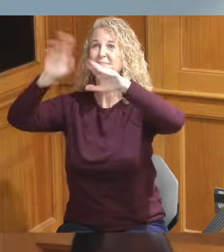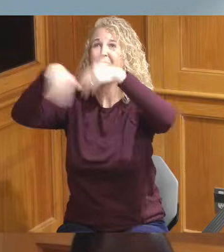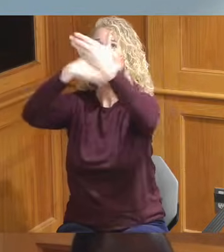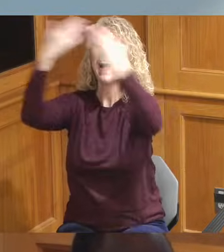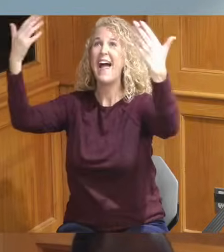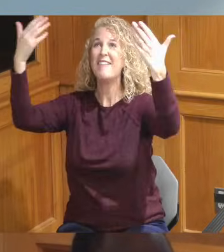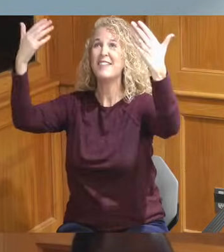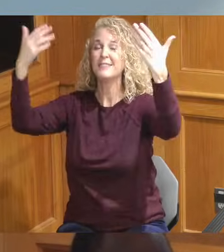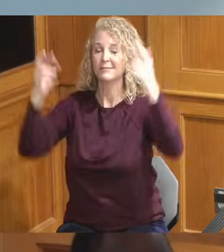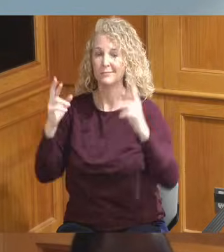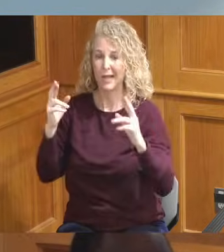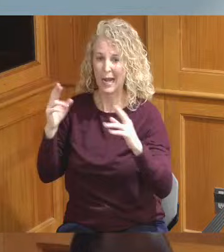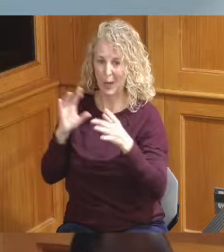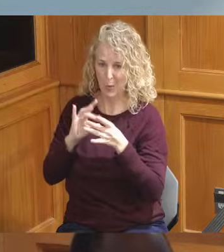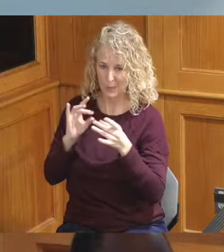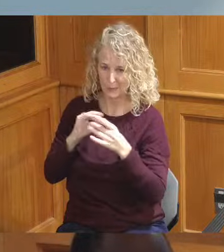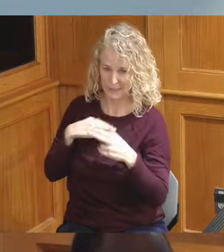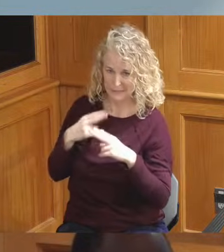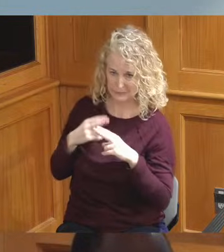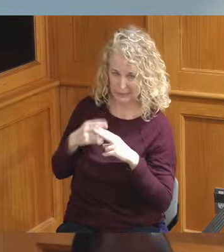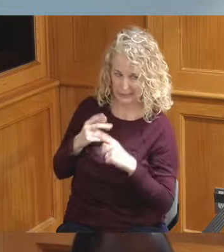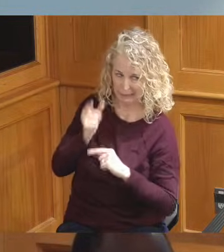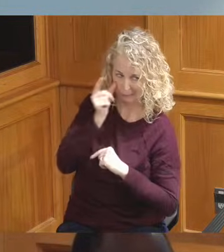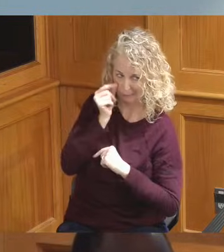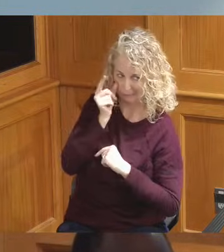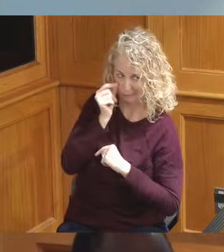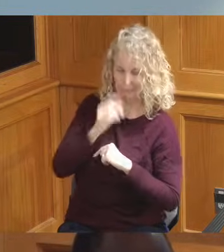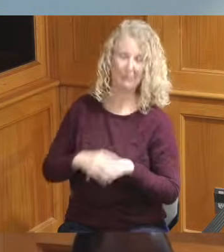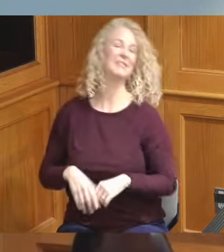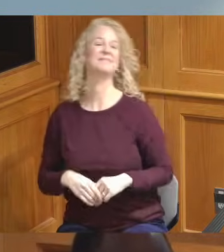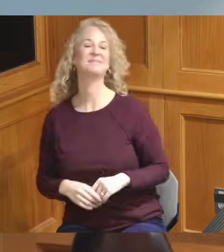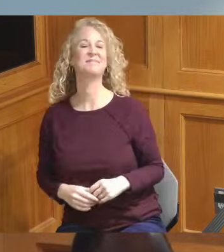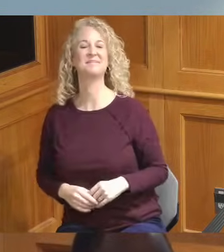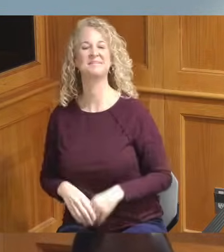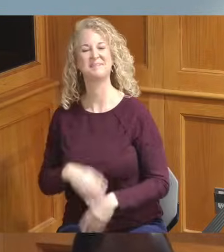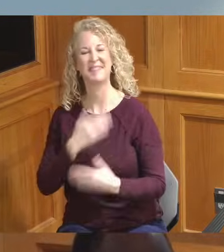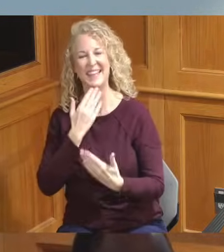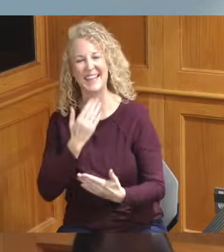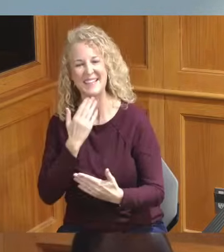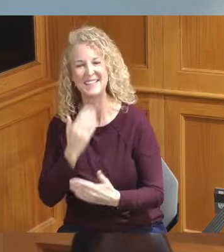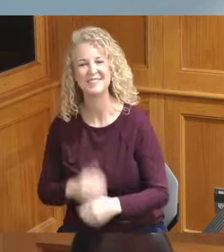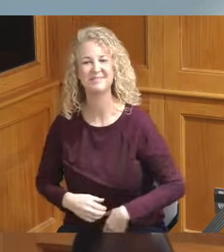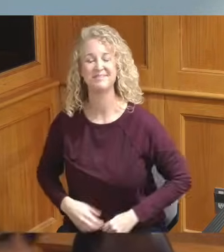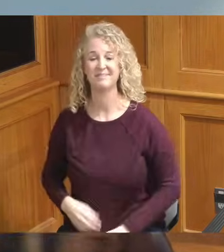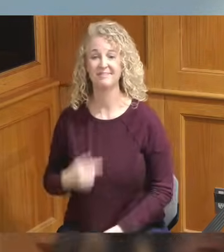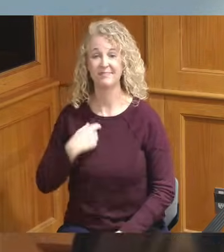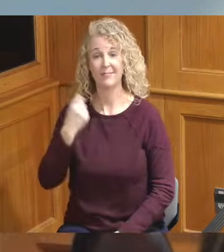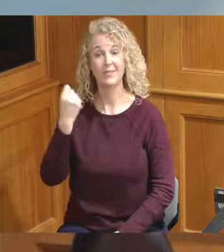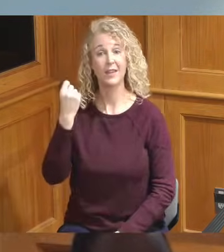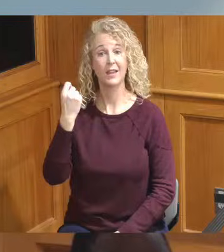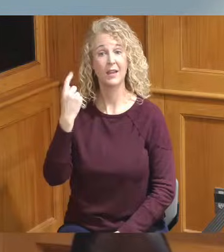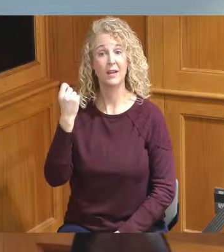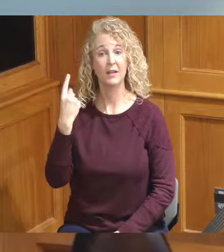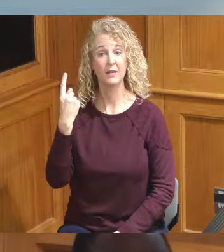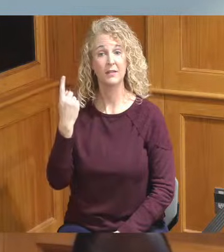puts a good word in for us. Great. Yes. Thank you. And my understanding you were going to recognize